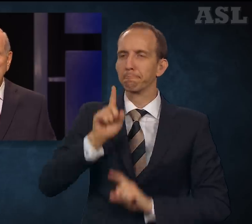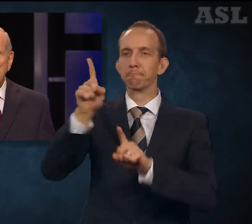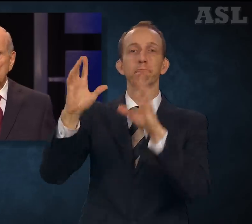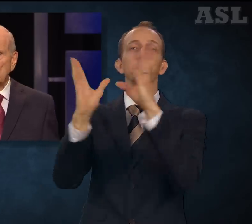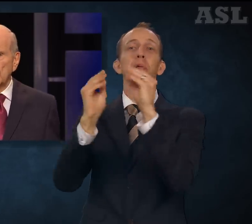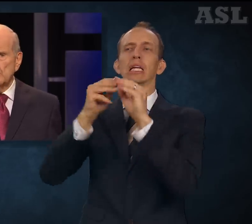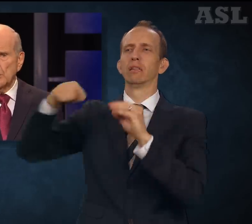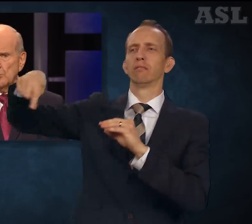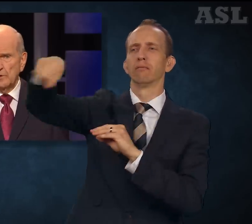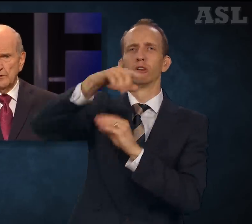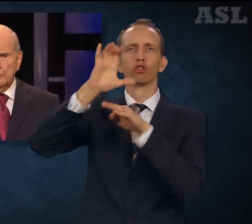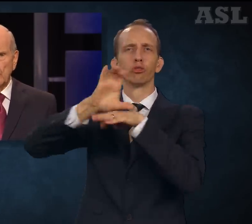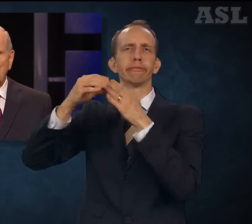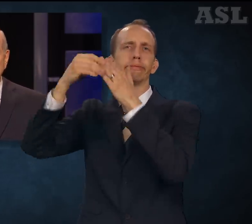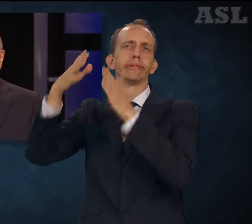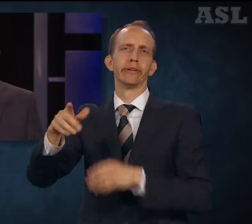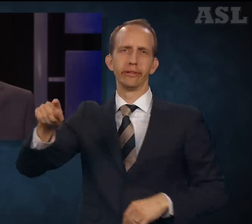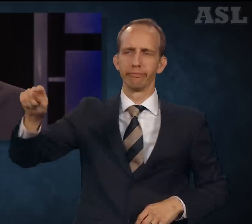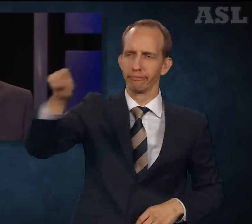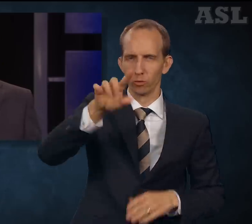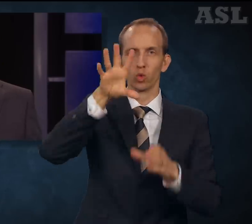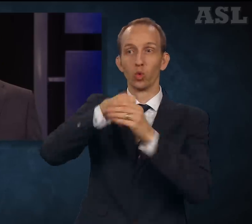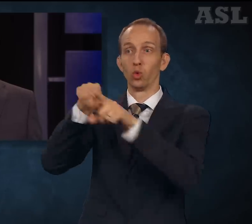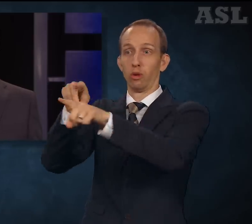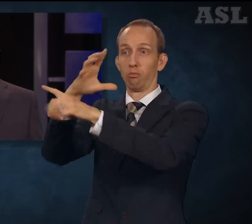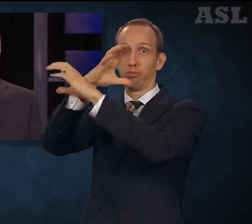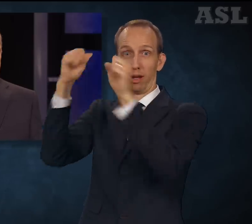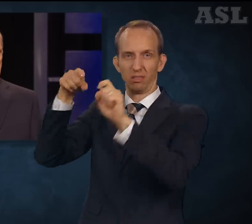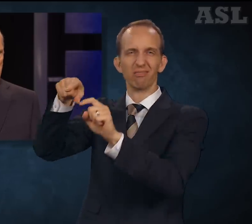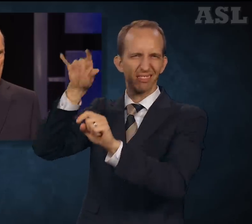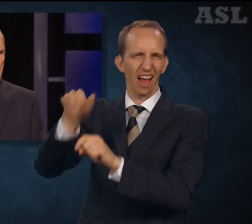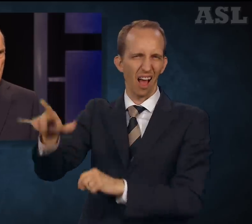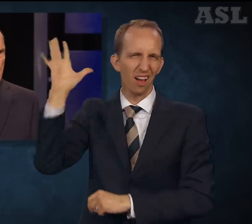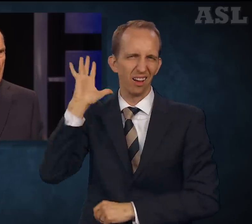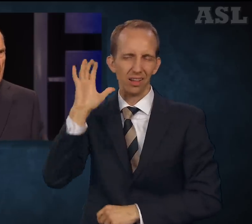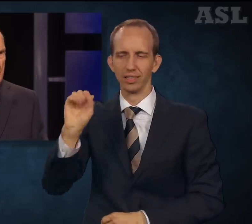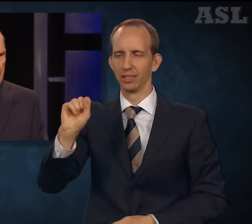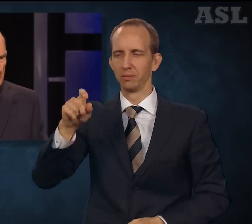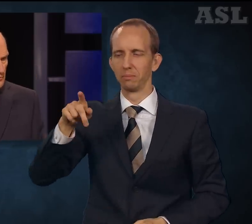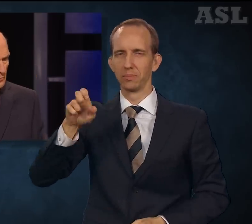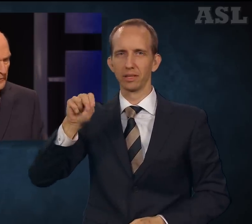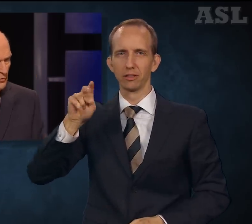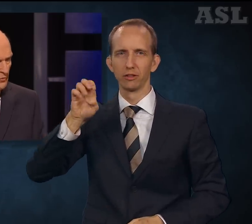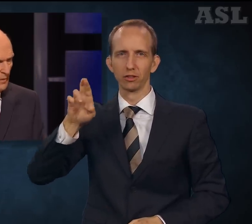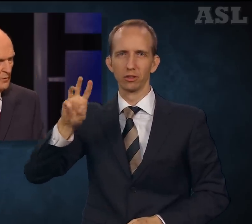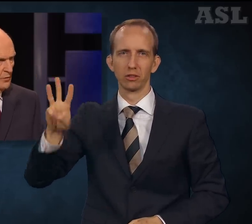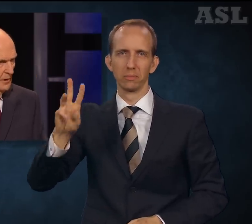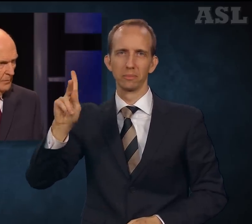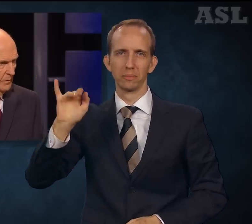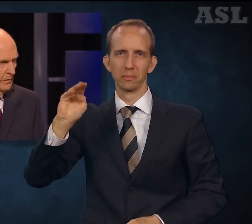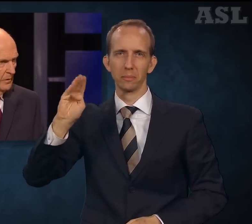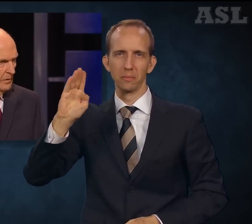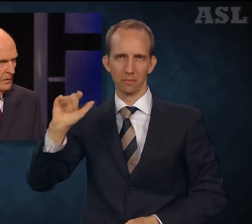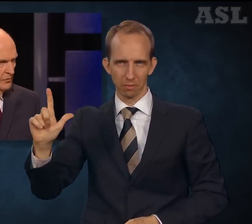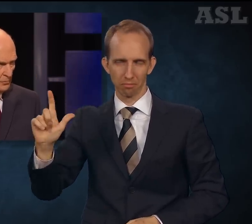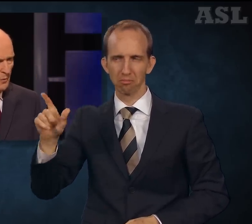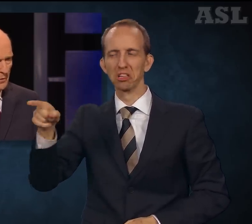I WAS THEN SERVING AS THE GENERAL PRESIDENT OF THE SUNDAY SCHOOL. I WAS INVITED TO ATTEND A MEETING OF CHURCH LEADERS AT